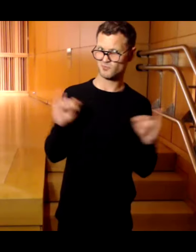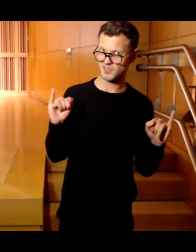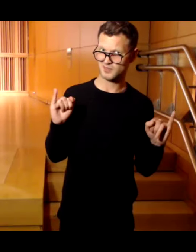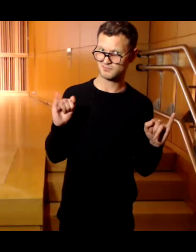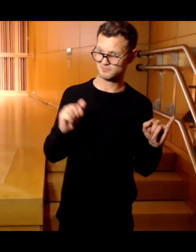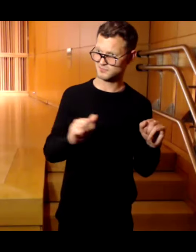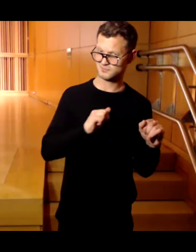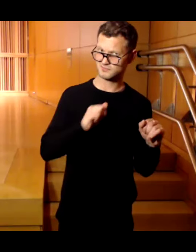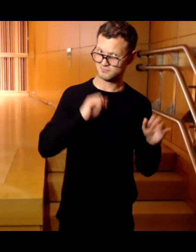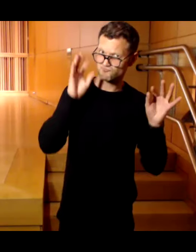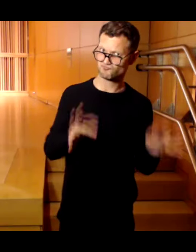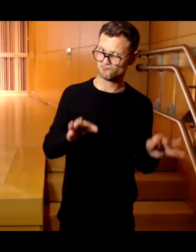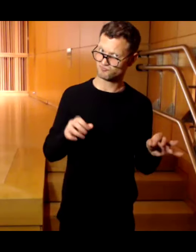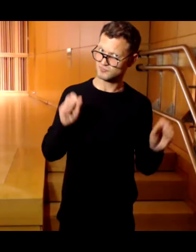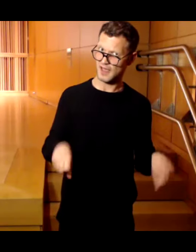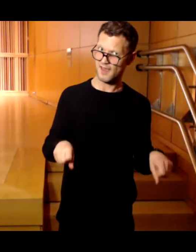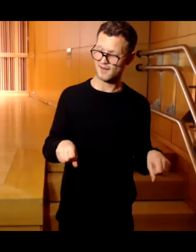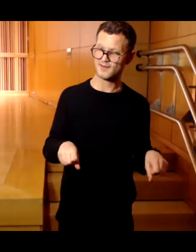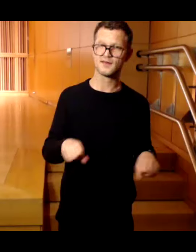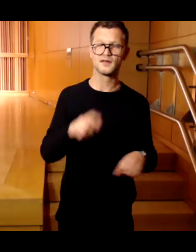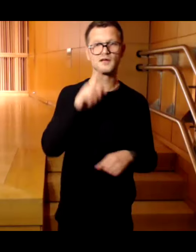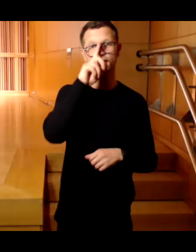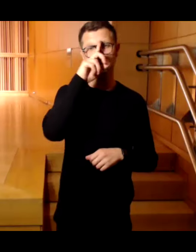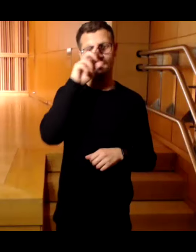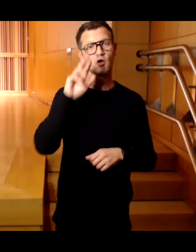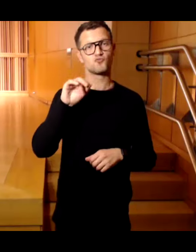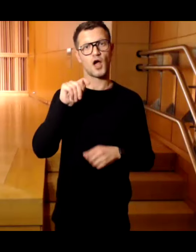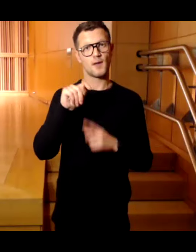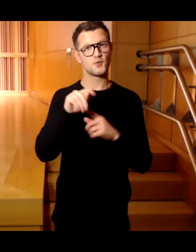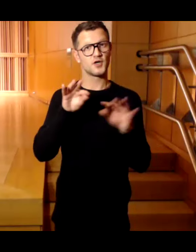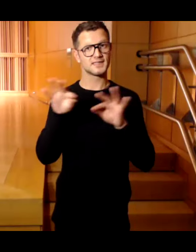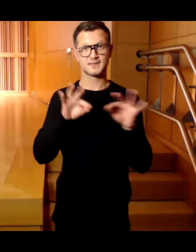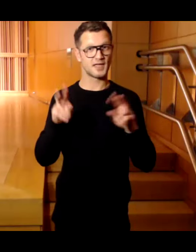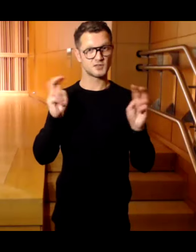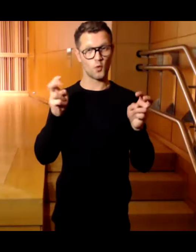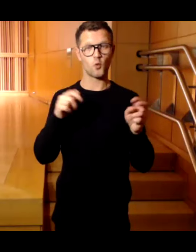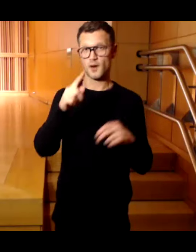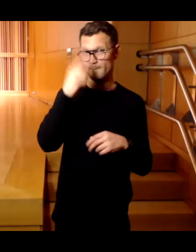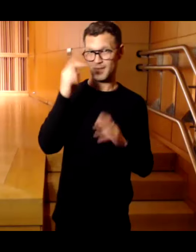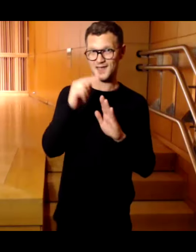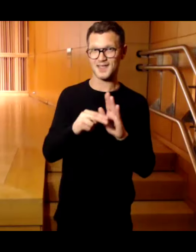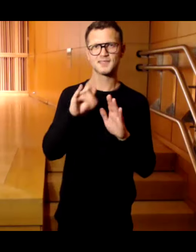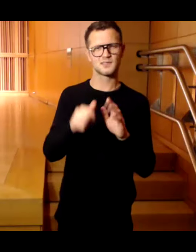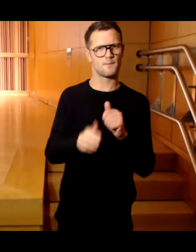End quote. Robert explains, eat this way, quote, Blackness is perhaps the most tradition-bound.